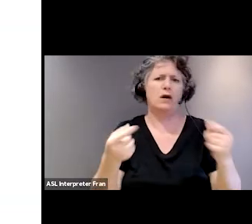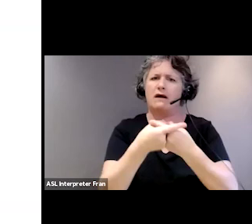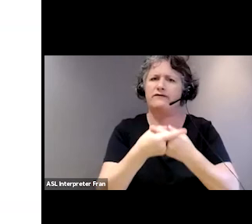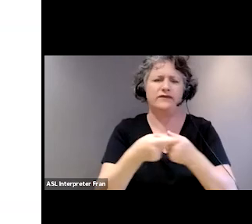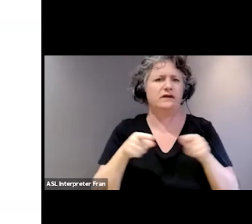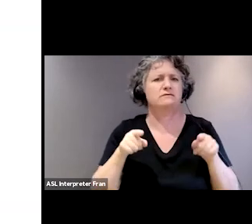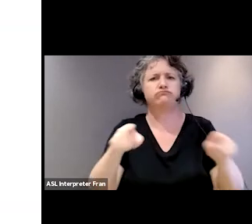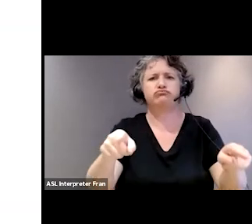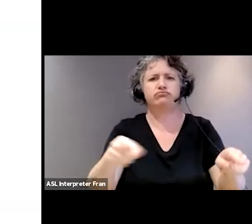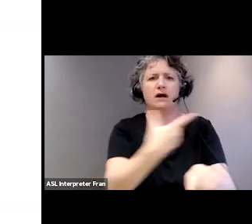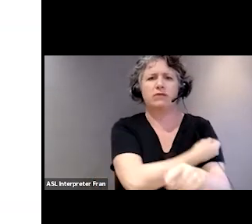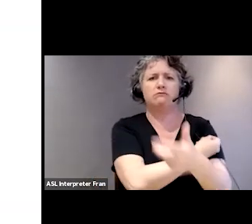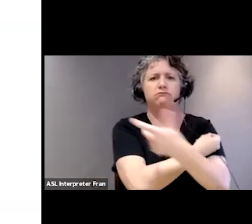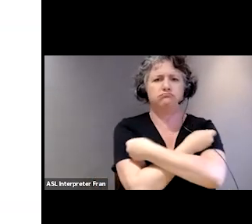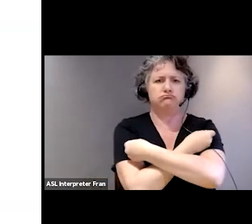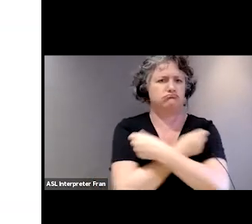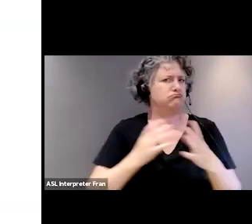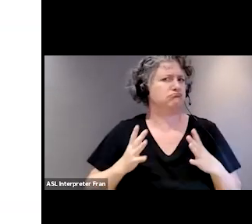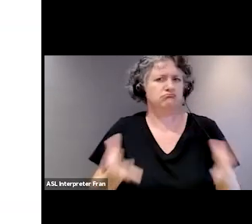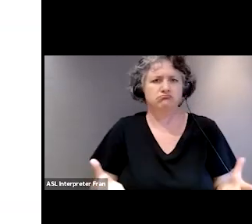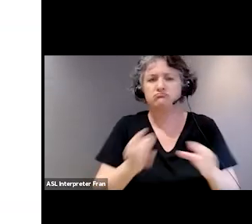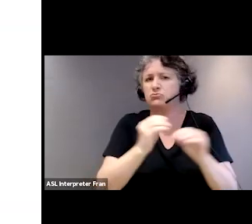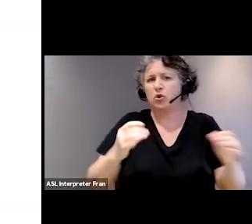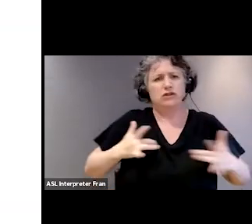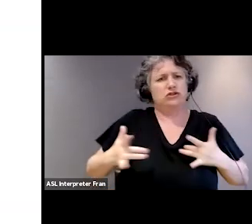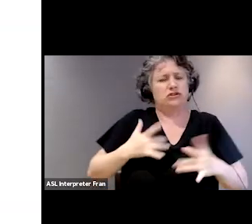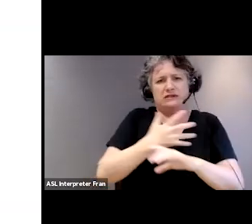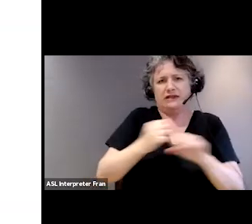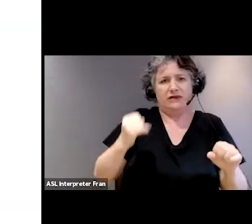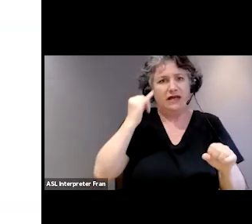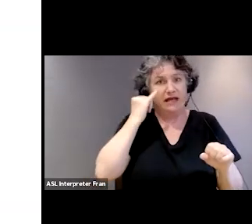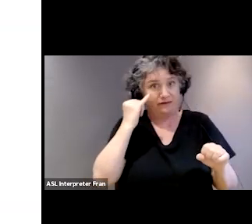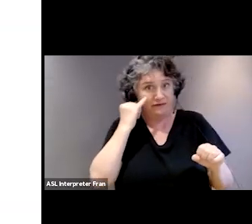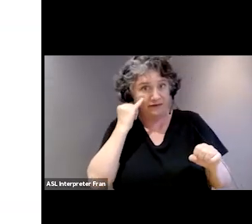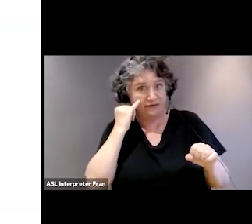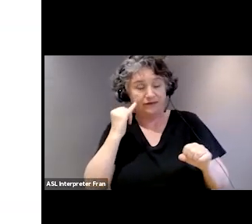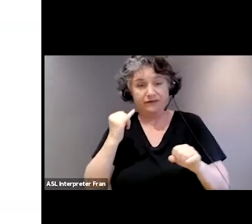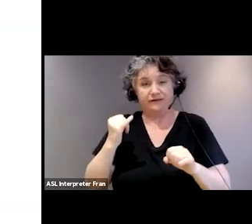At the same time as your influenza vaccine. So it's very important for everyone who can be vaccinated to get their flu shot this year. The flu vaccine does not protect